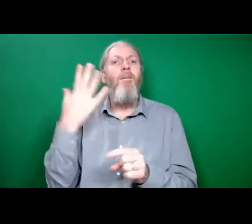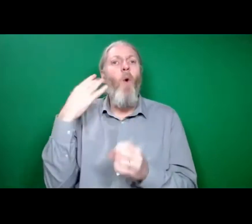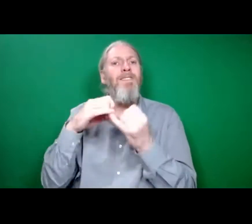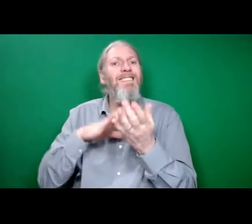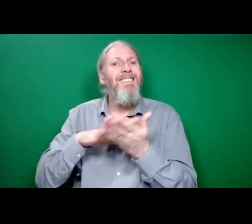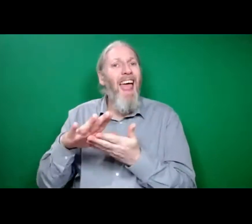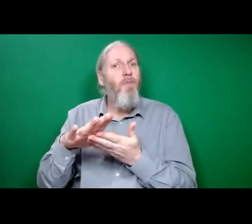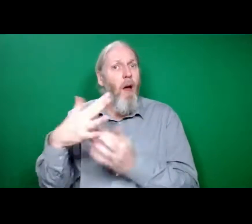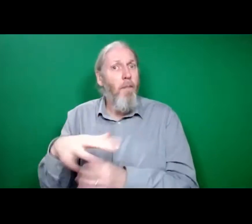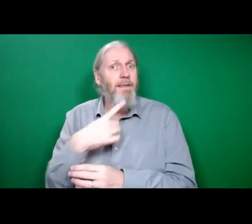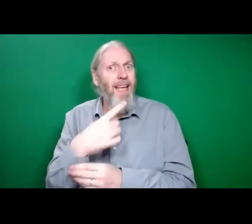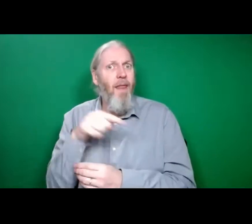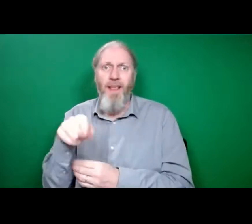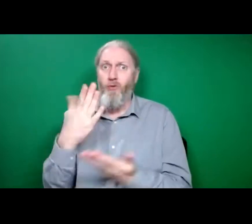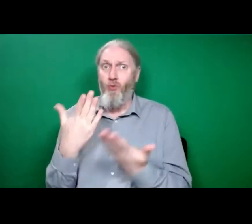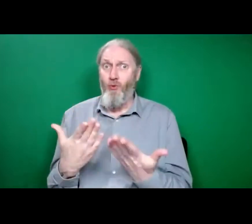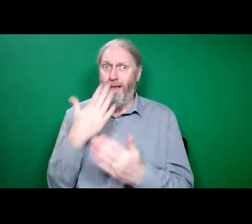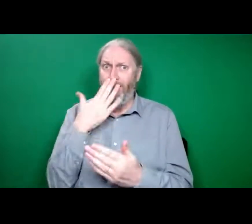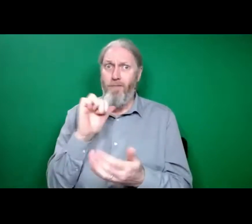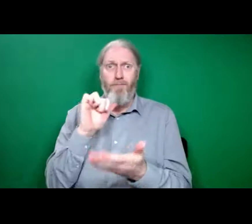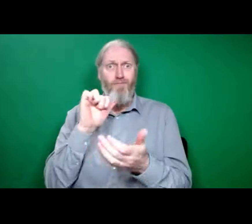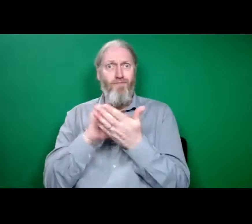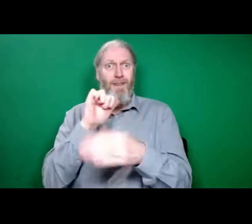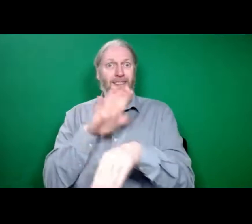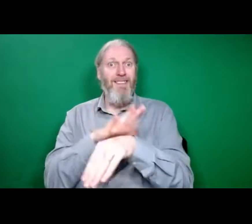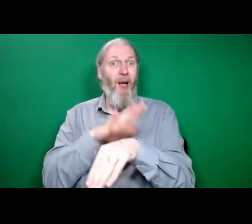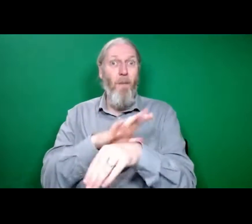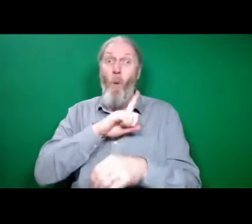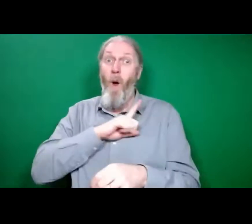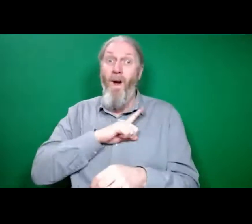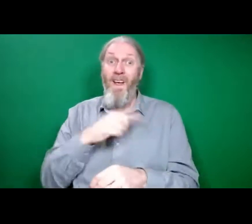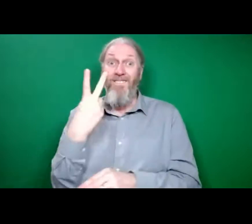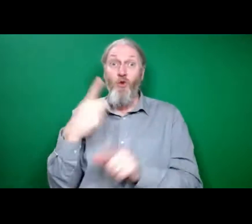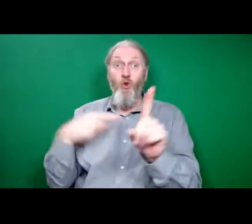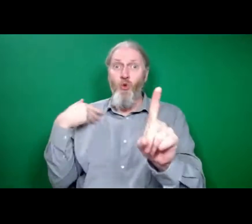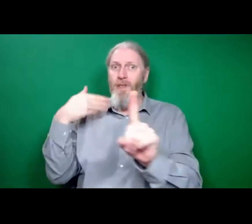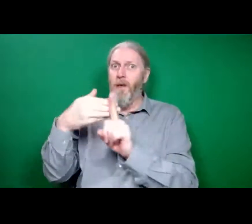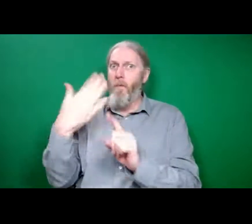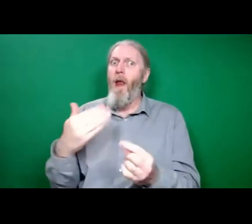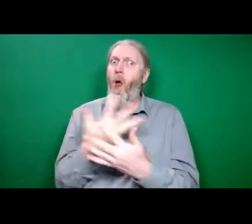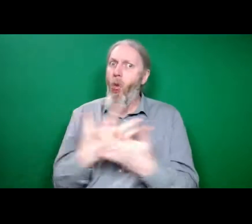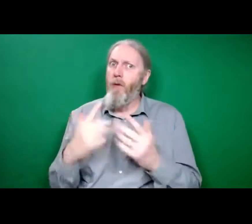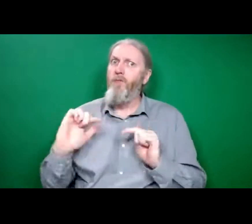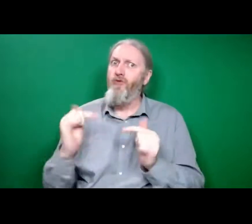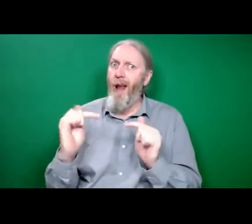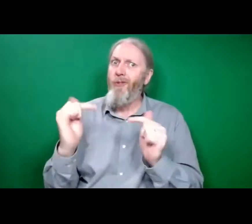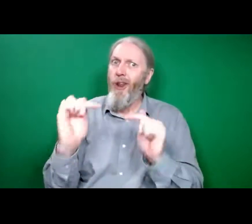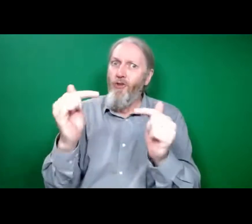Ebbsfleet. Thanks to the Creative High Streets report, we are able to provide more stakeholders in more places with clear